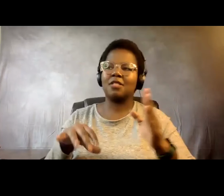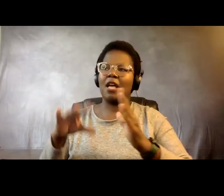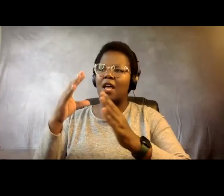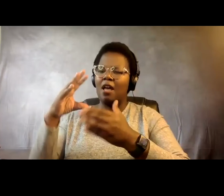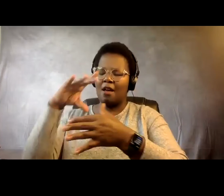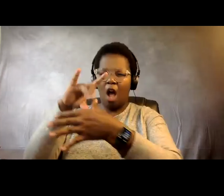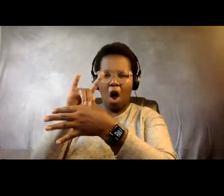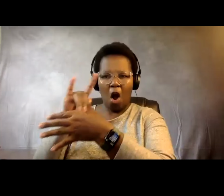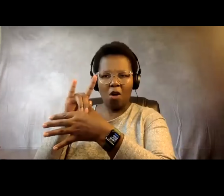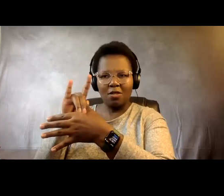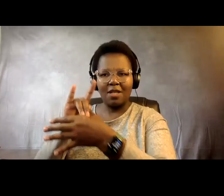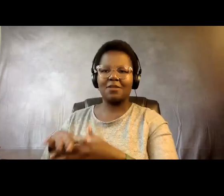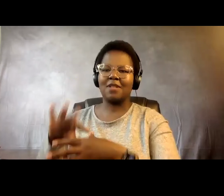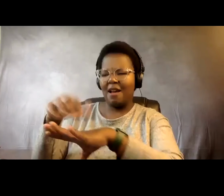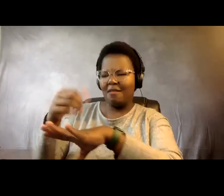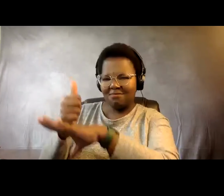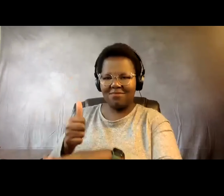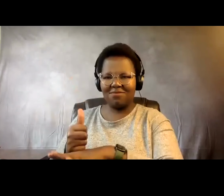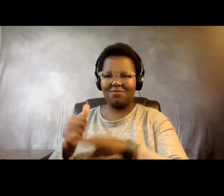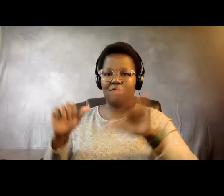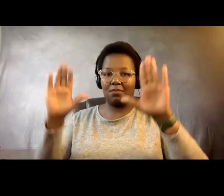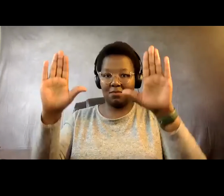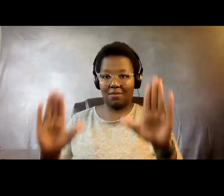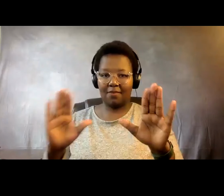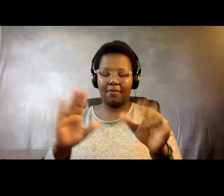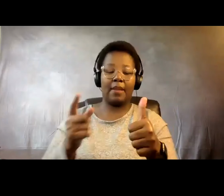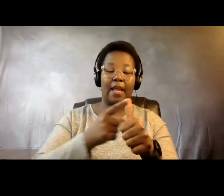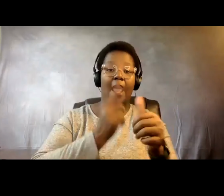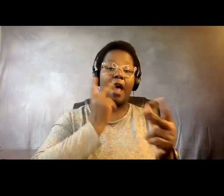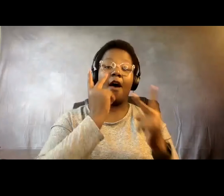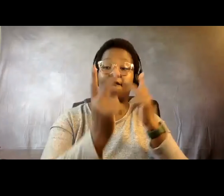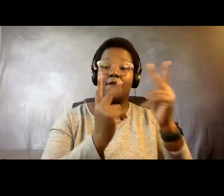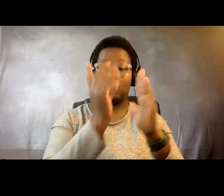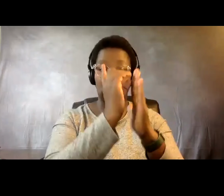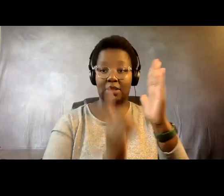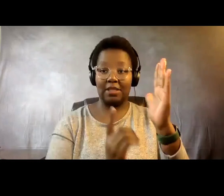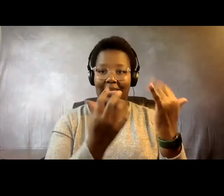Let's start with visual design documentation. Often when we talk about accessibility to